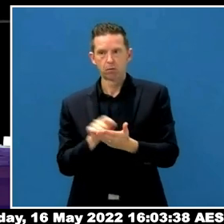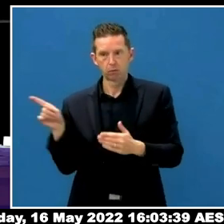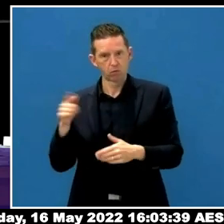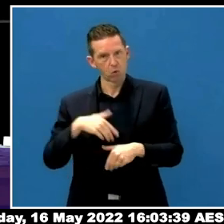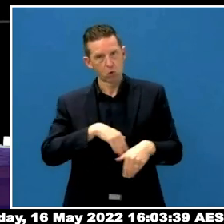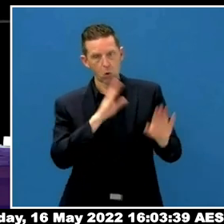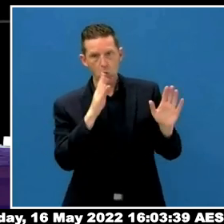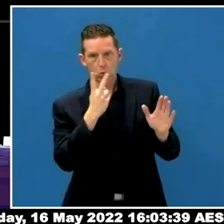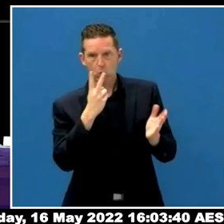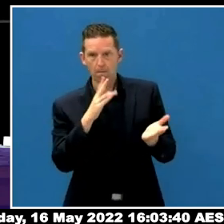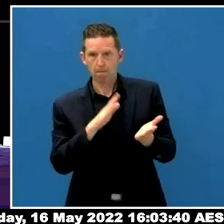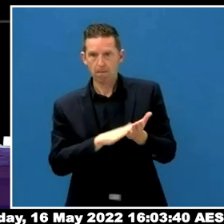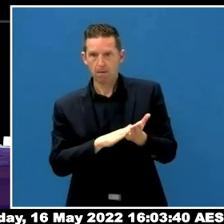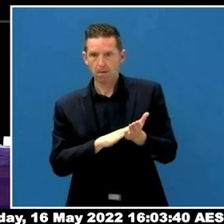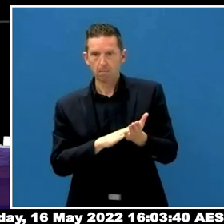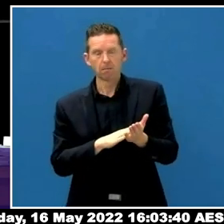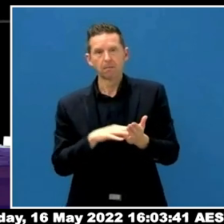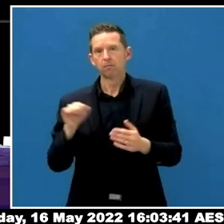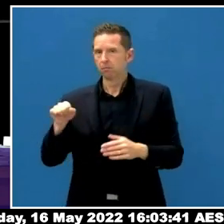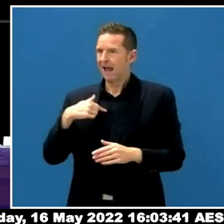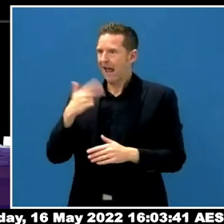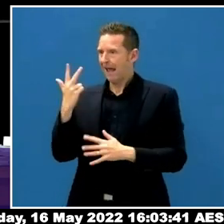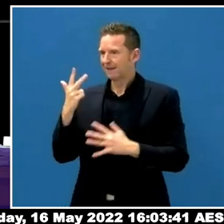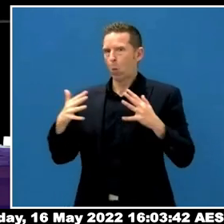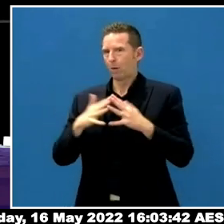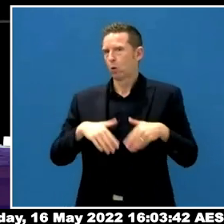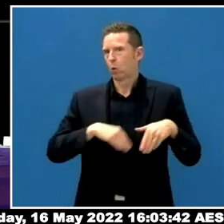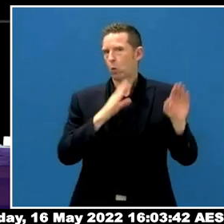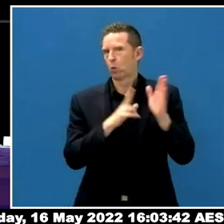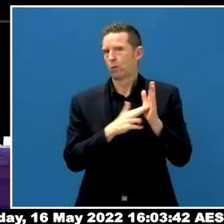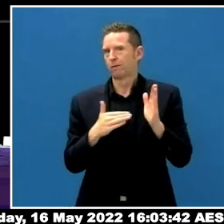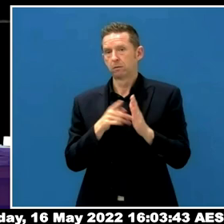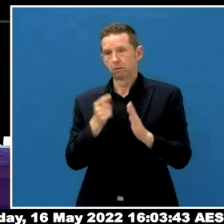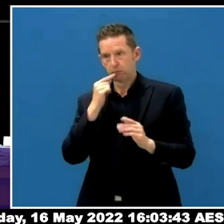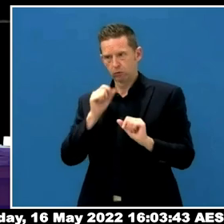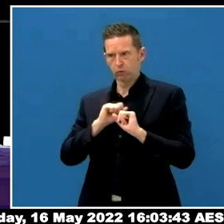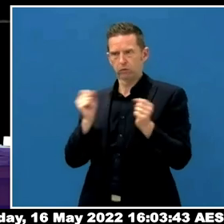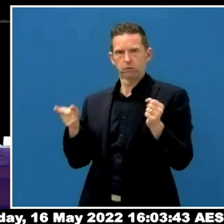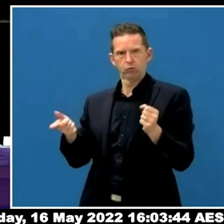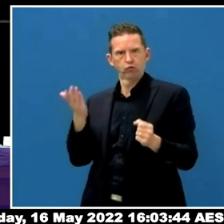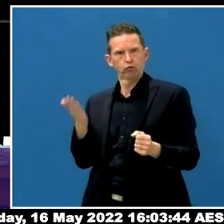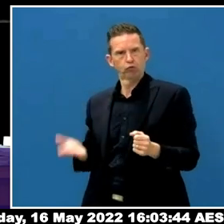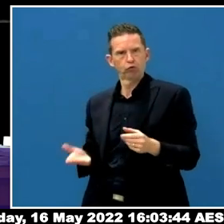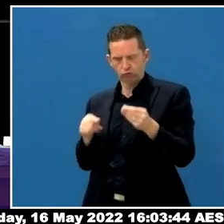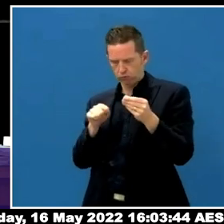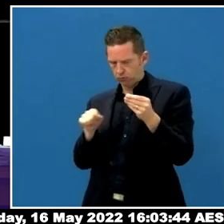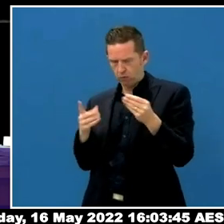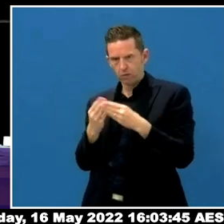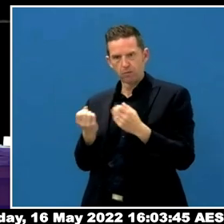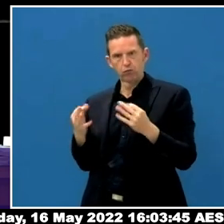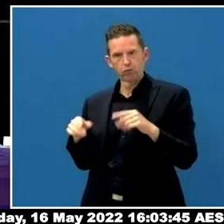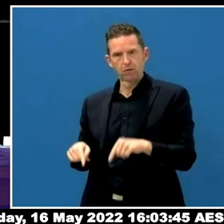Did that surprise you that you were being charged activity fees when he wasn't there? SUZIE: Yes. Thank you, Chair.